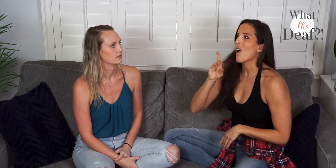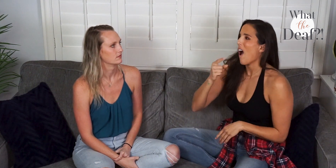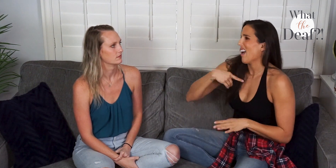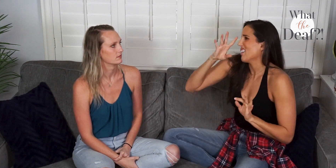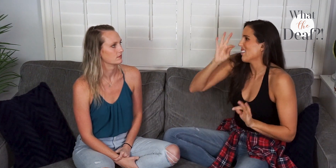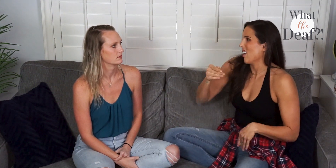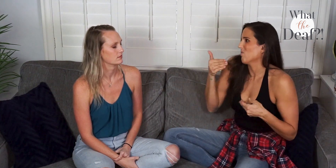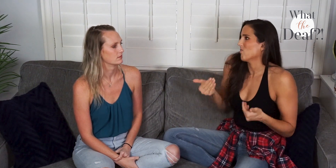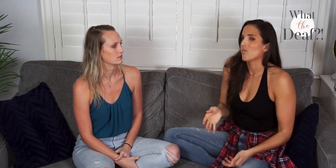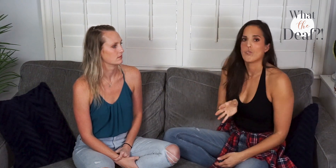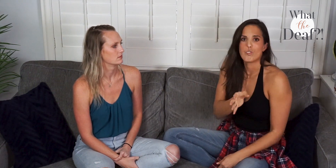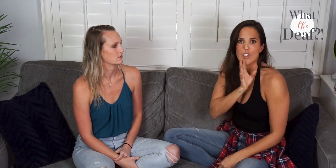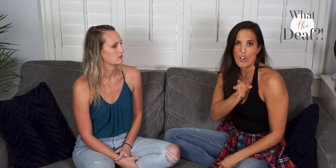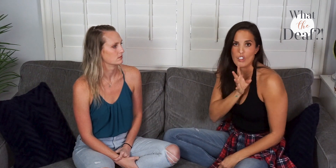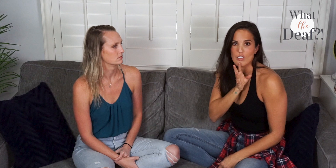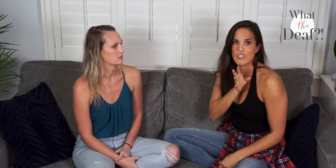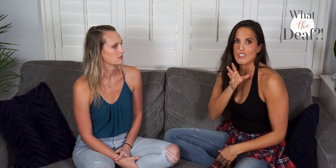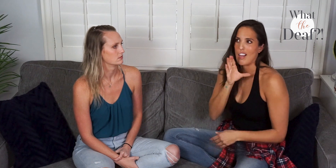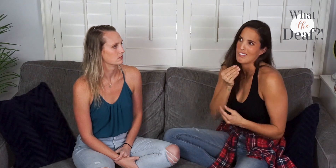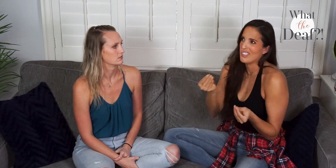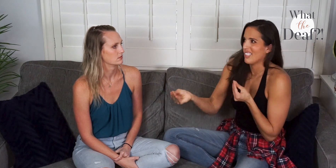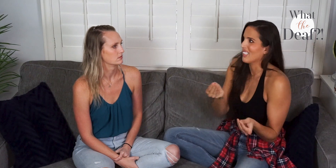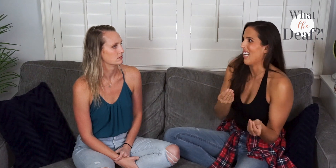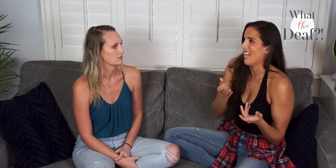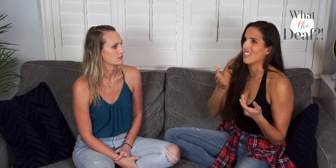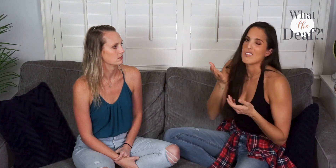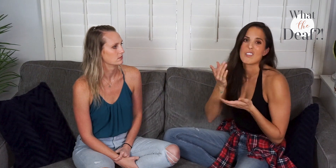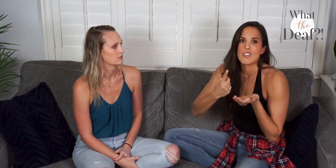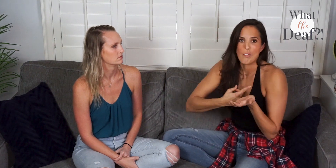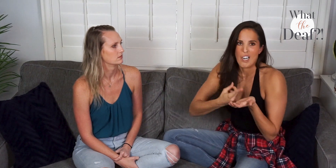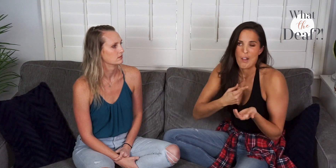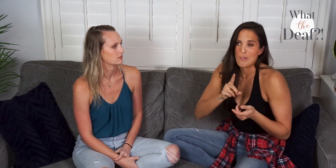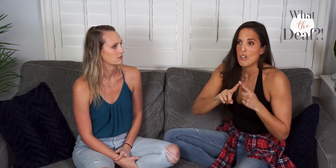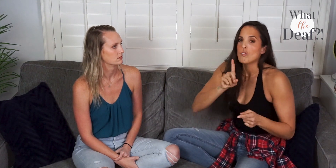So I decided to go ahead and use my voice and speak and facilitate sometimes.